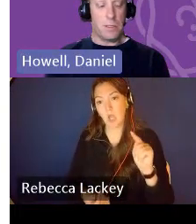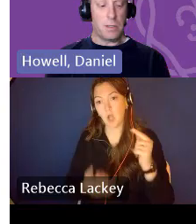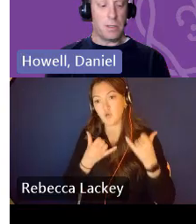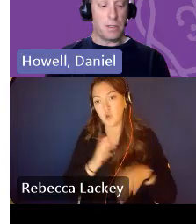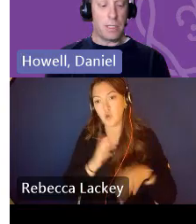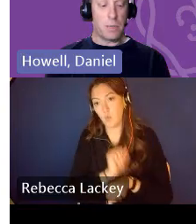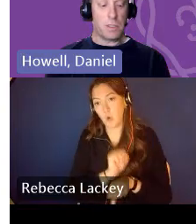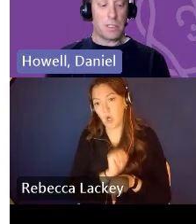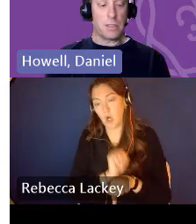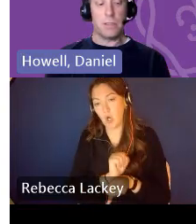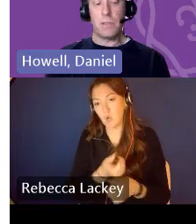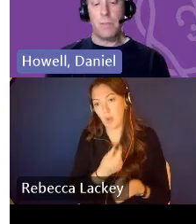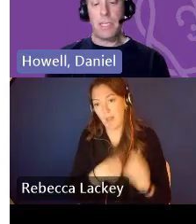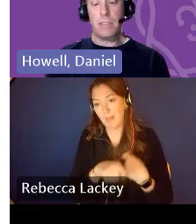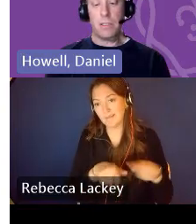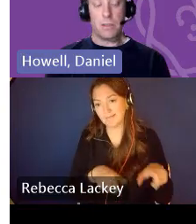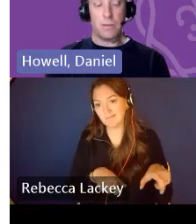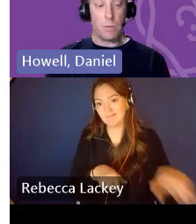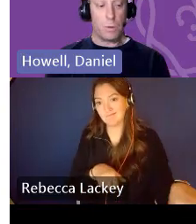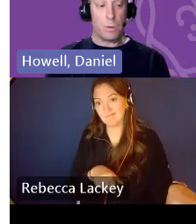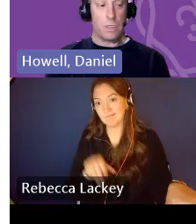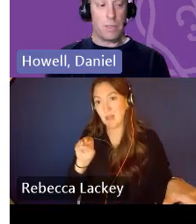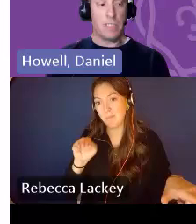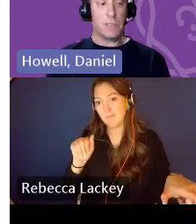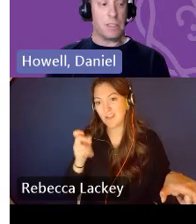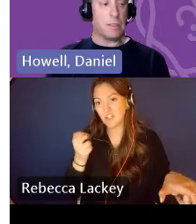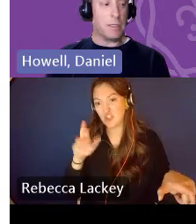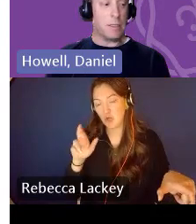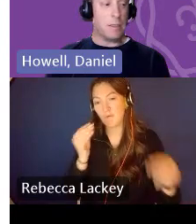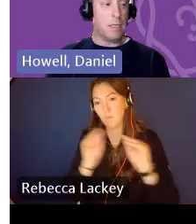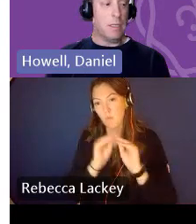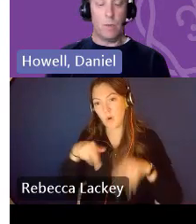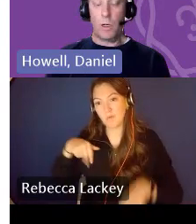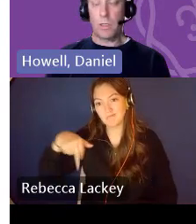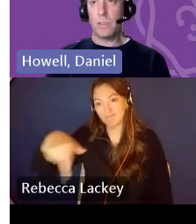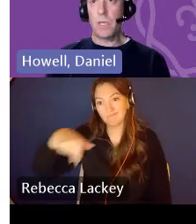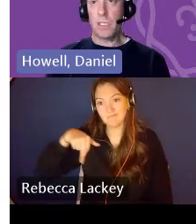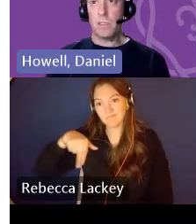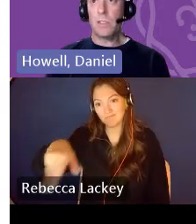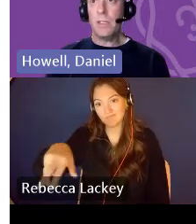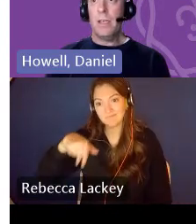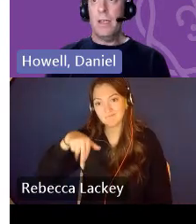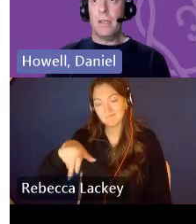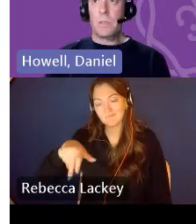replace the the sidewalk sections on Manchester for more pedestrian and walkers and bikers. Uh